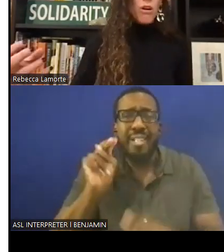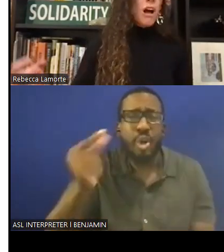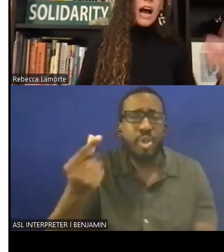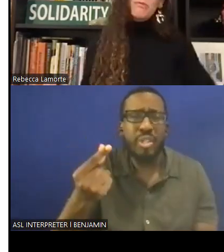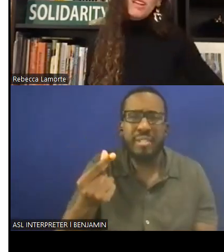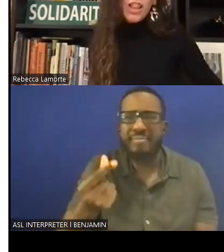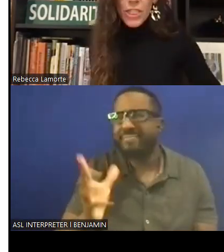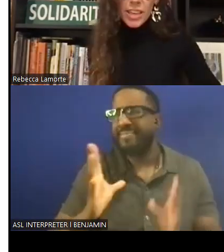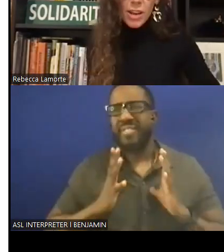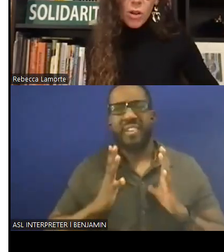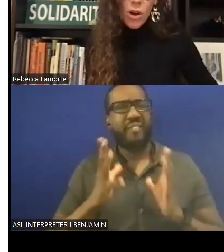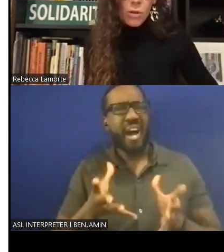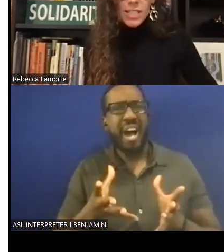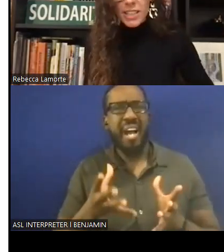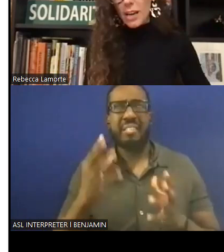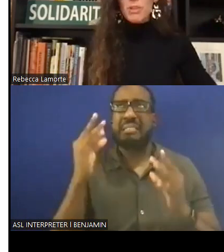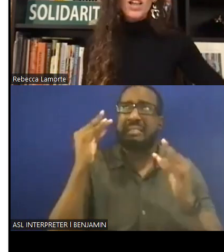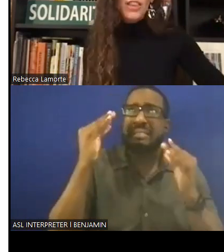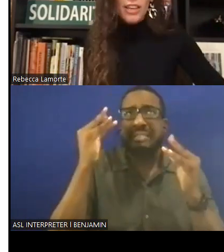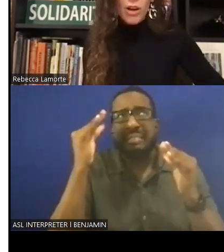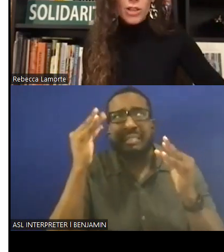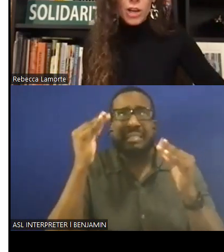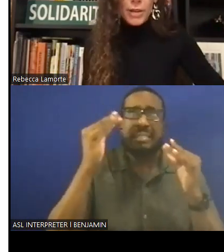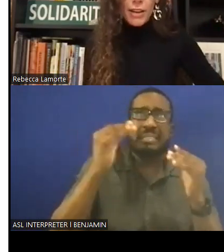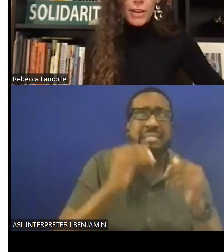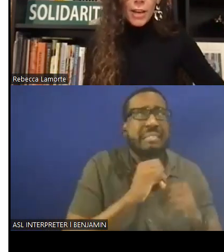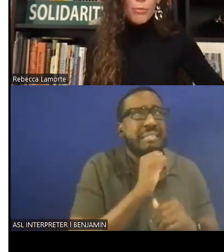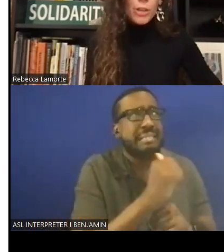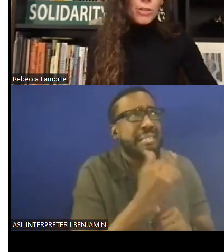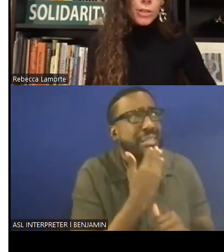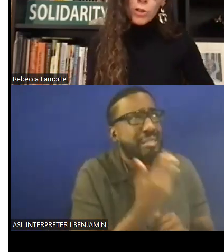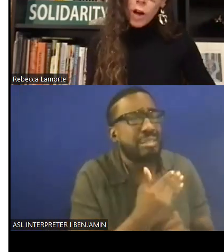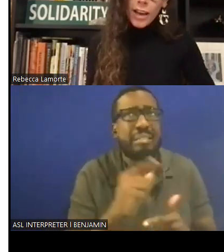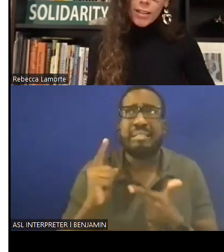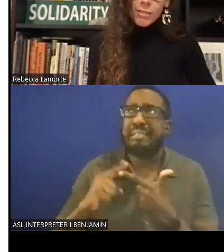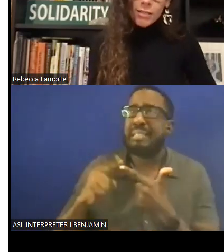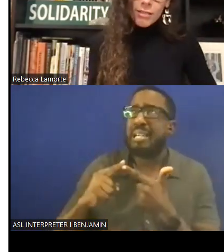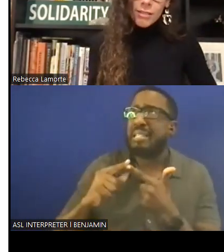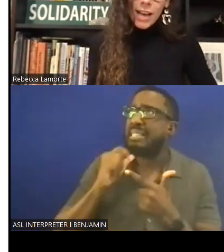"Oh, I'm not thinking holistically, "I'm not thinking long-term enough." But you're still trying.